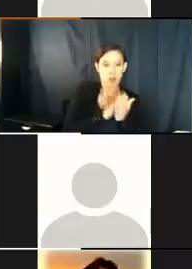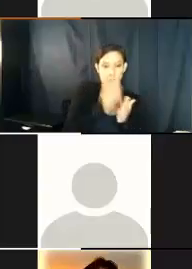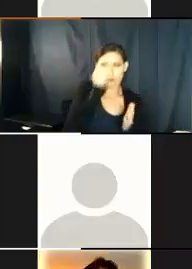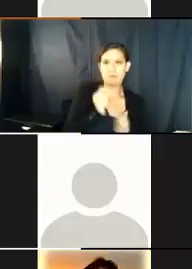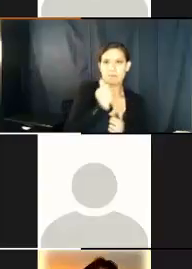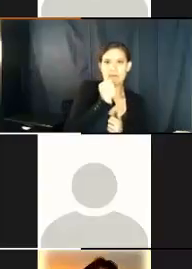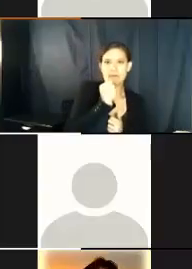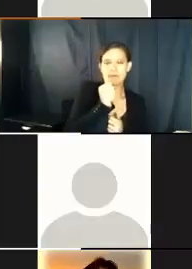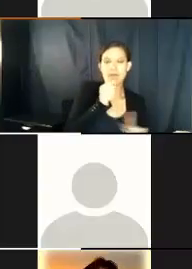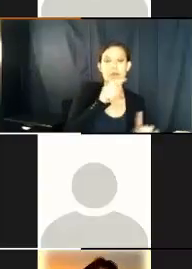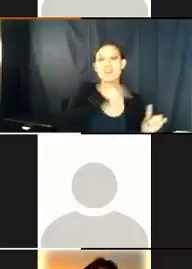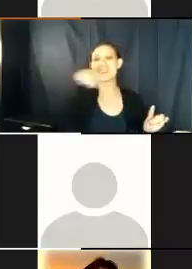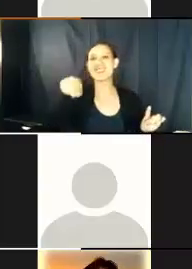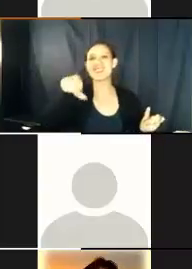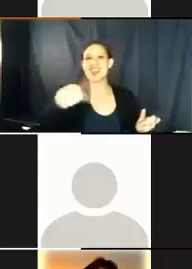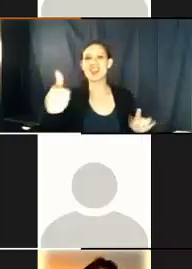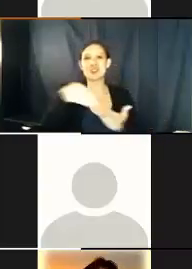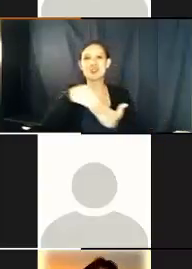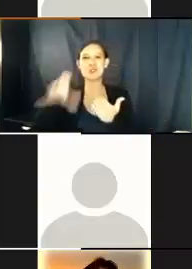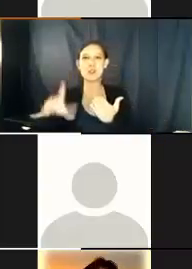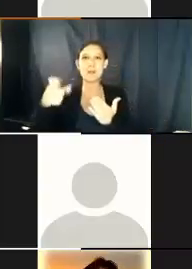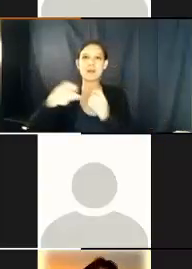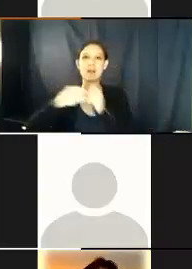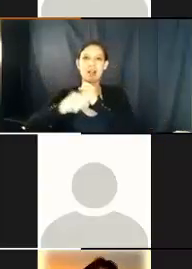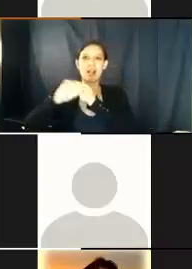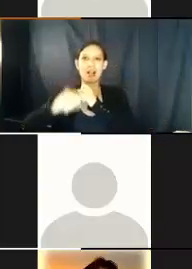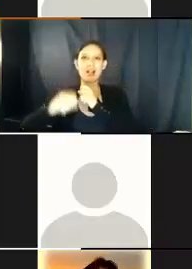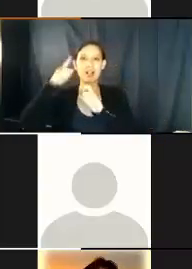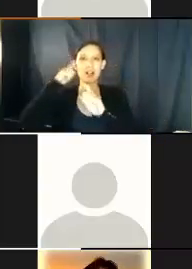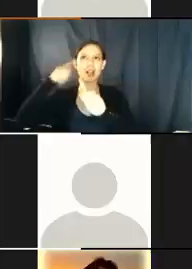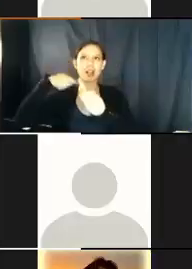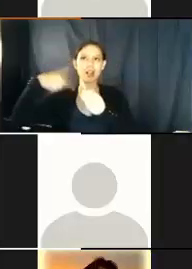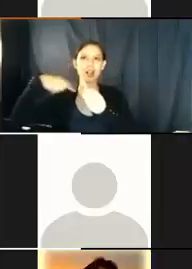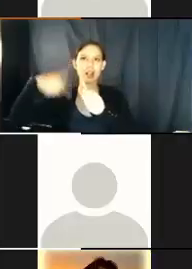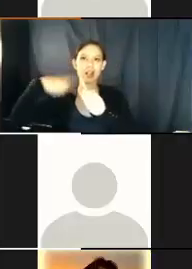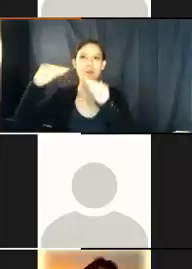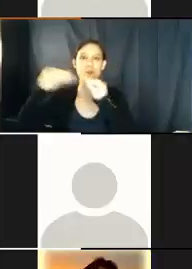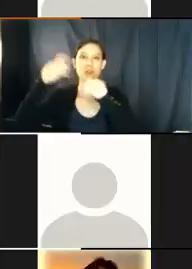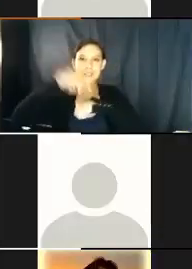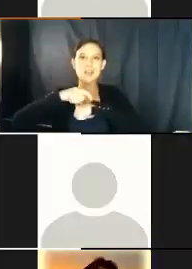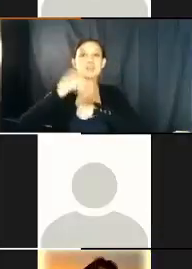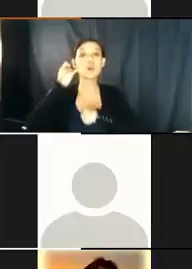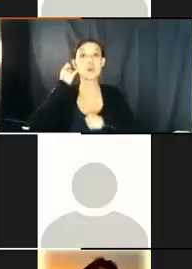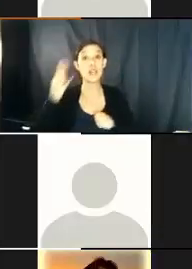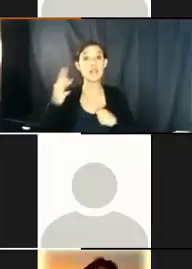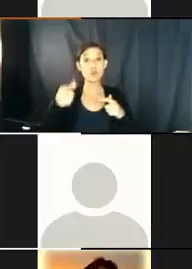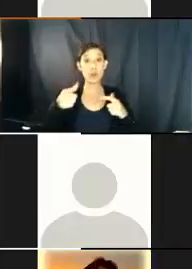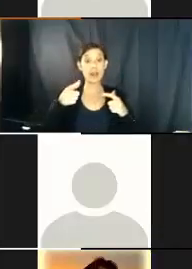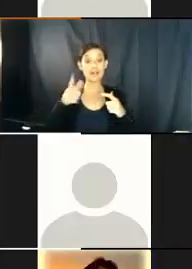While another student it may take them longer to get to that place. So if you've got some asynchronous times built into your schedule.